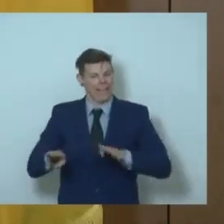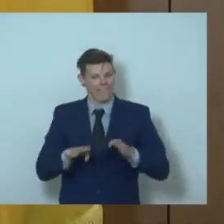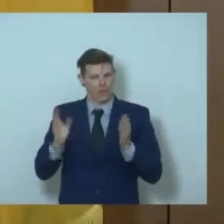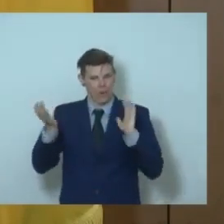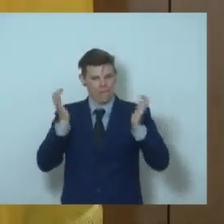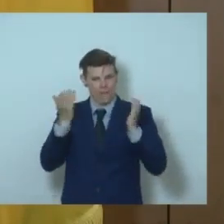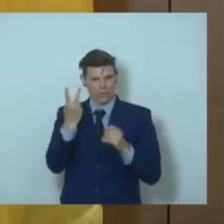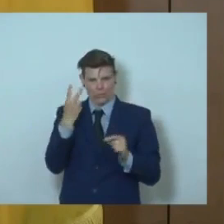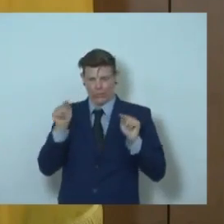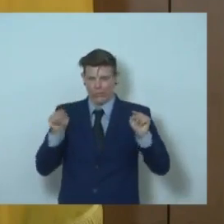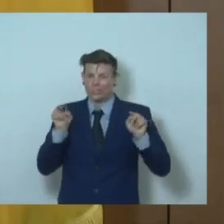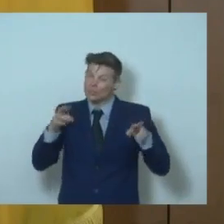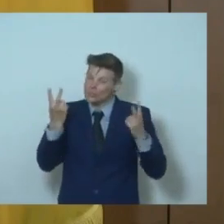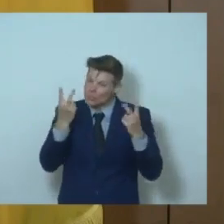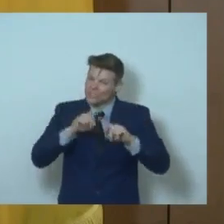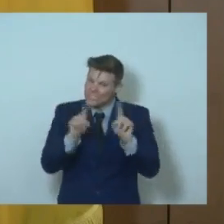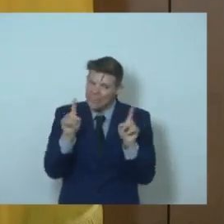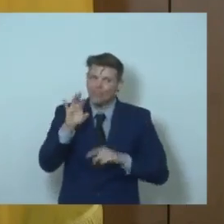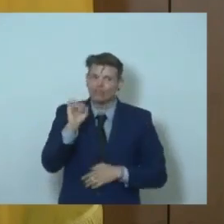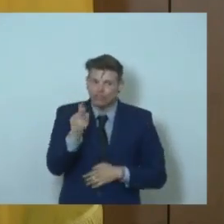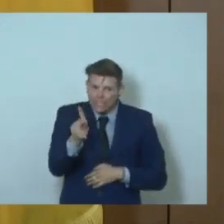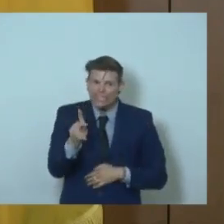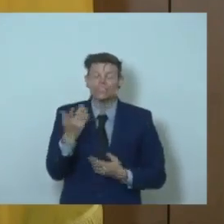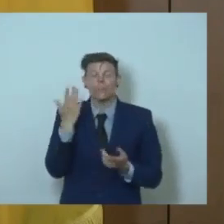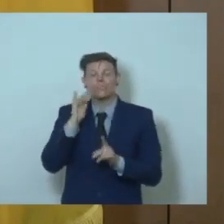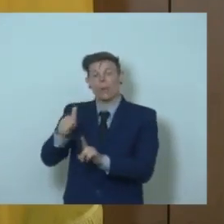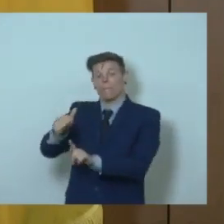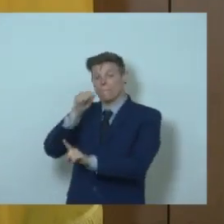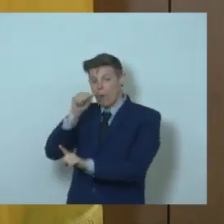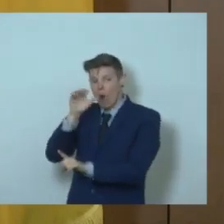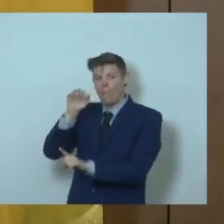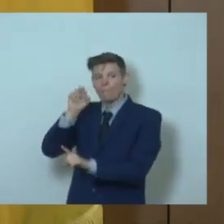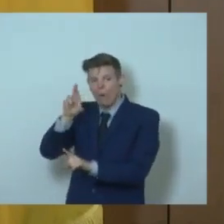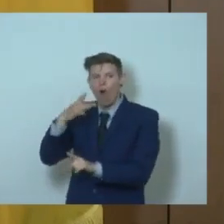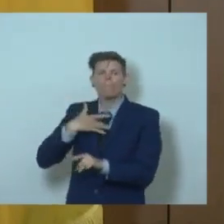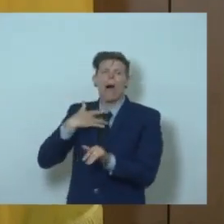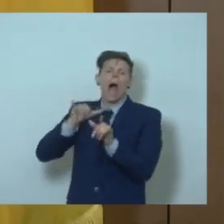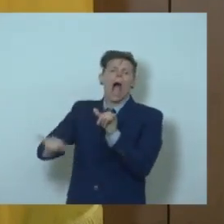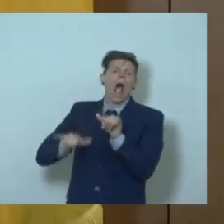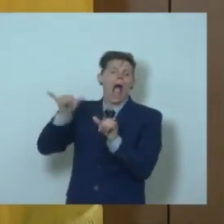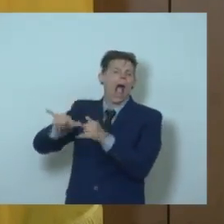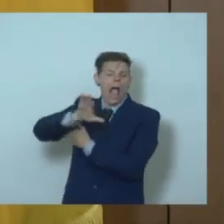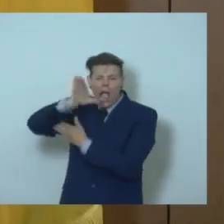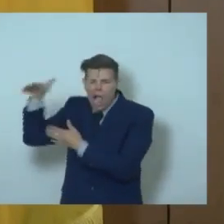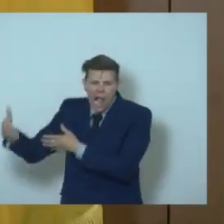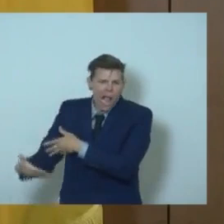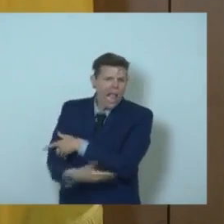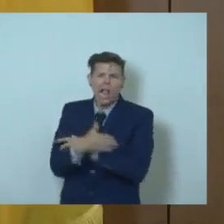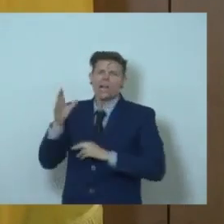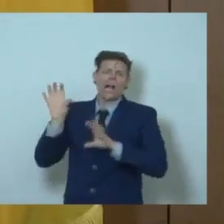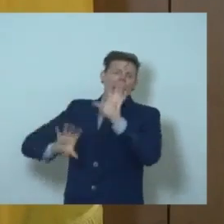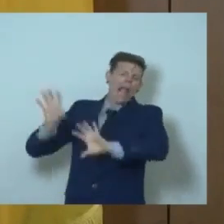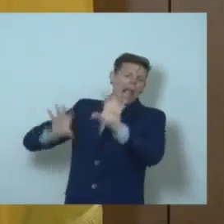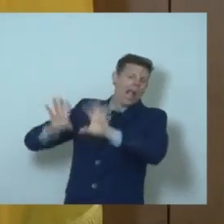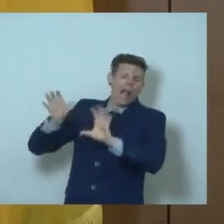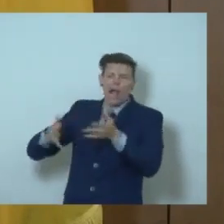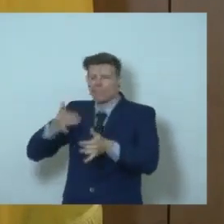AND WHAT ARE THE HUMAN BEHAVIORS THAT WILL BE ENGAGED SO THAT WE’RE MANAGING THE RISK SO BARS.